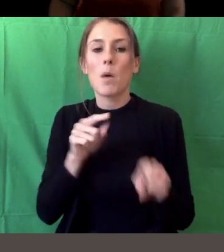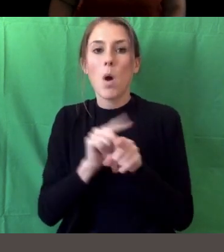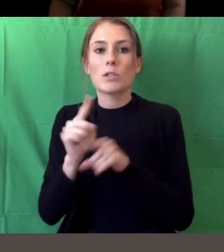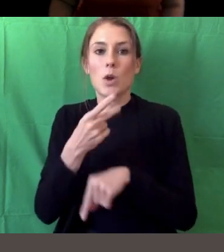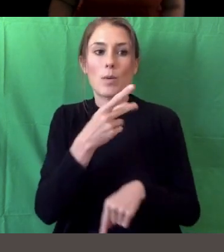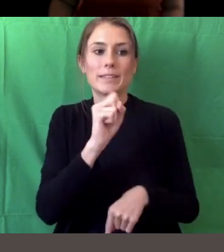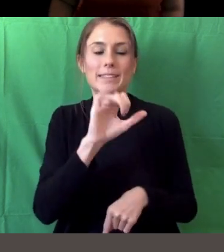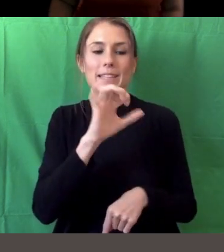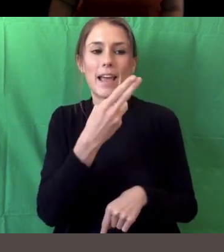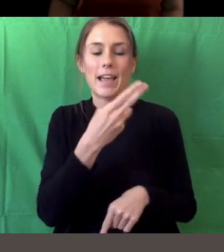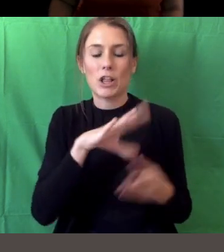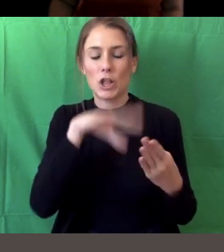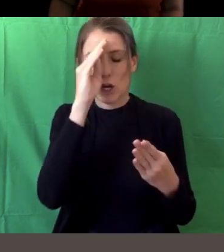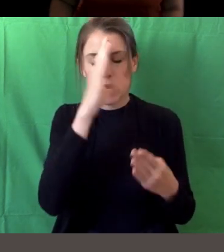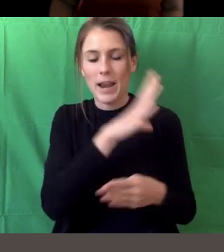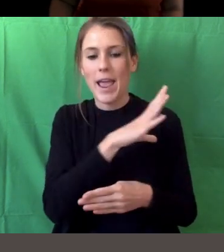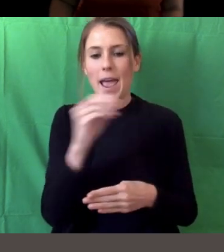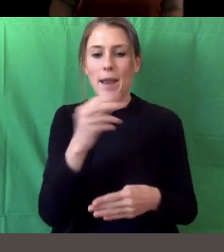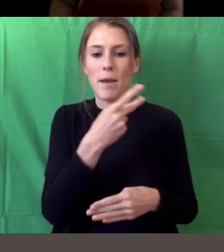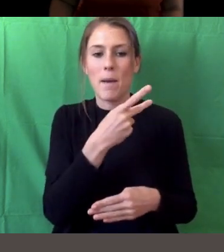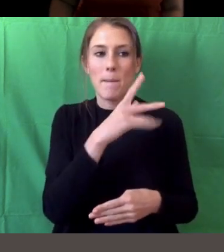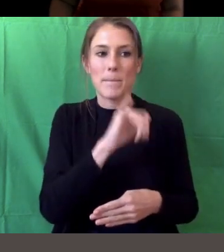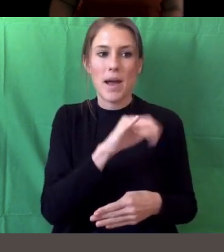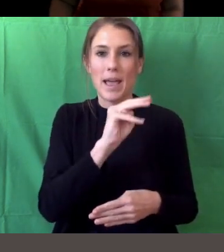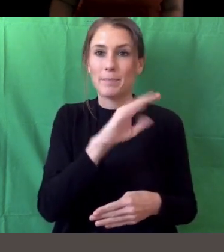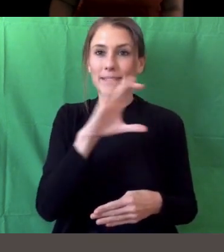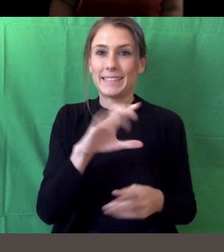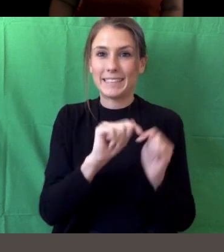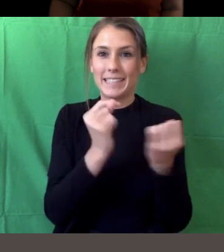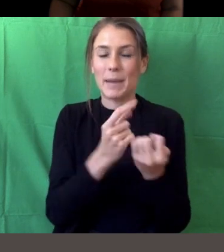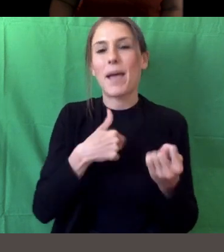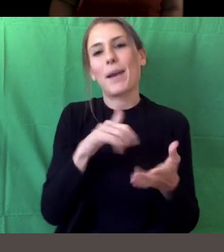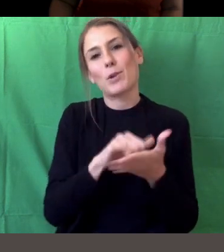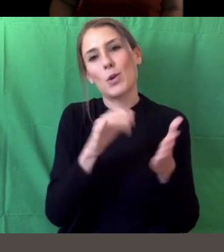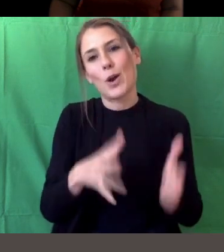I'm also a member of the Scikit Learn and PyMC teams and I am a New Yorker and so this